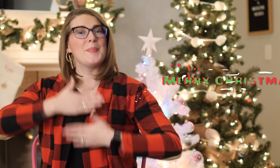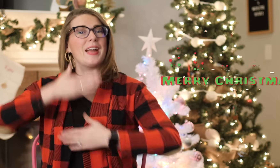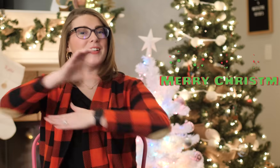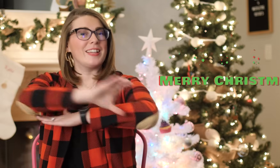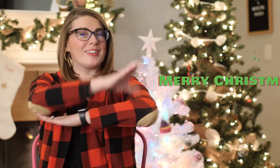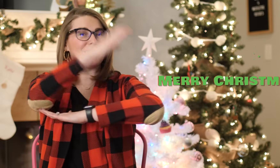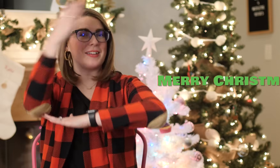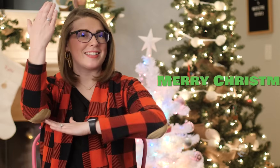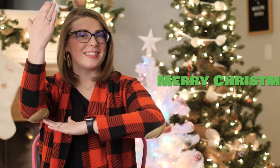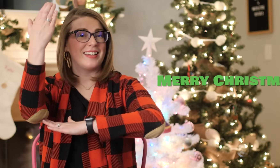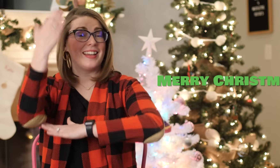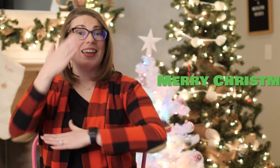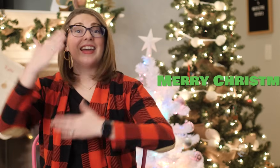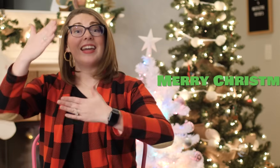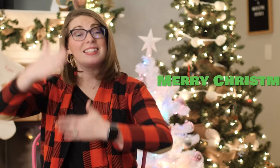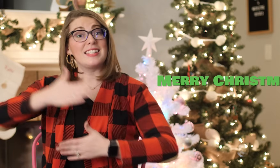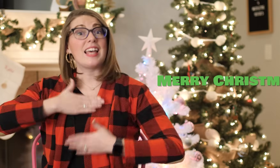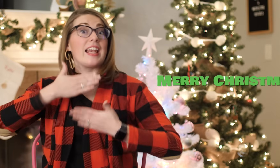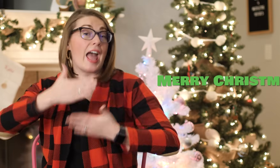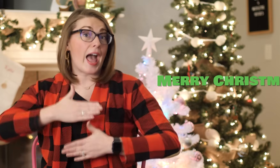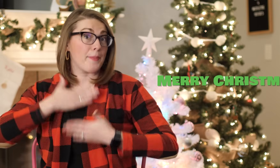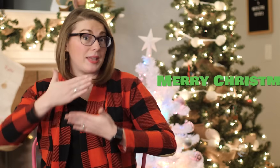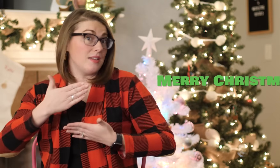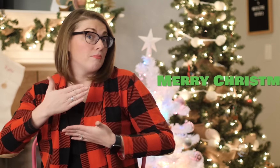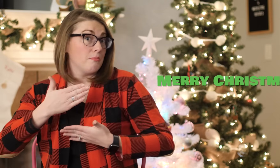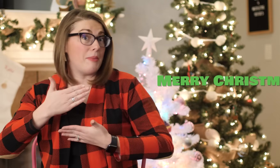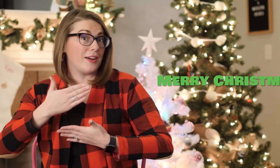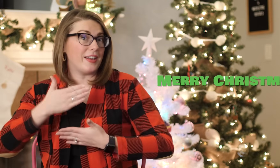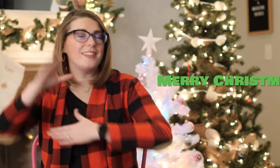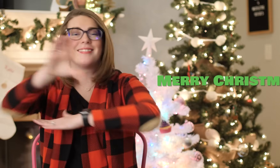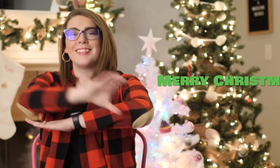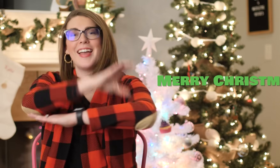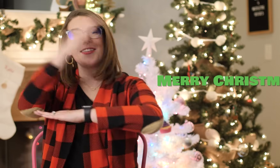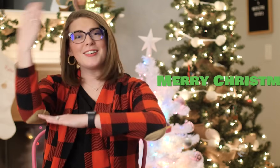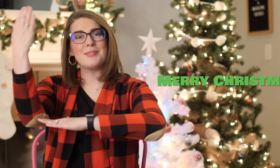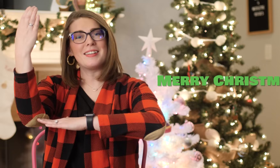MERRY CHRISTMAS It's the sign happy, merry and Christmas.